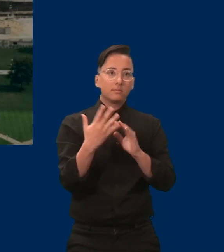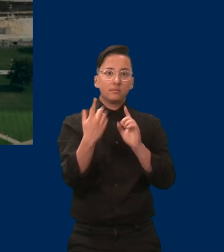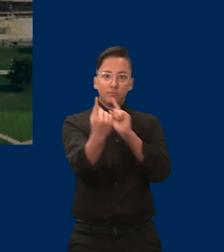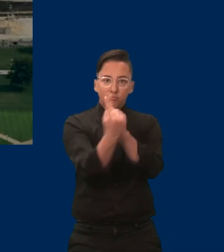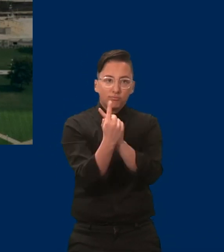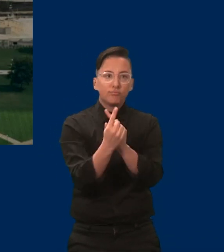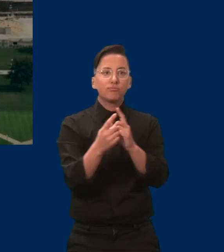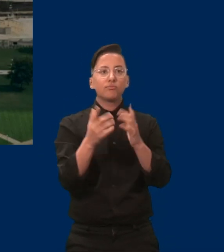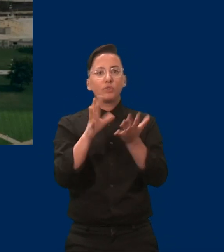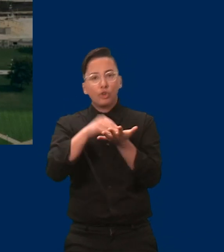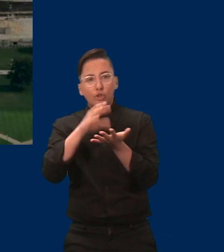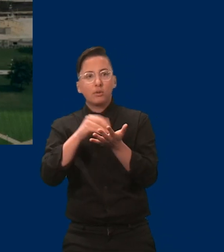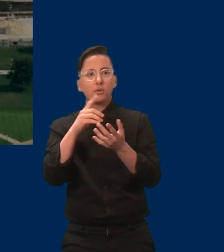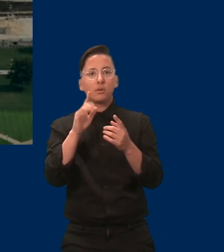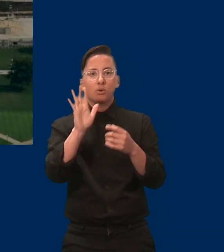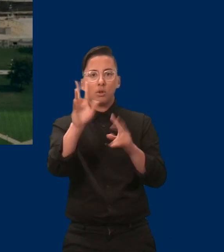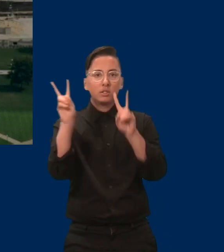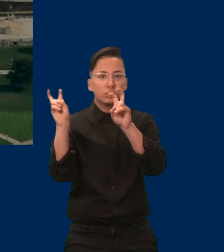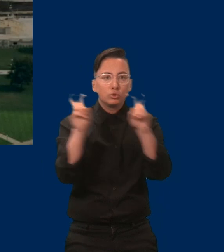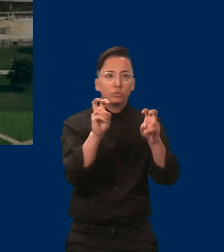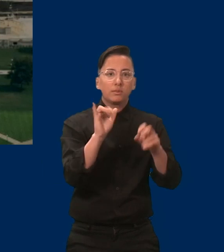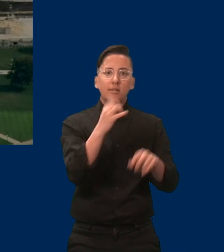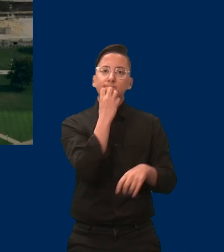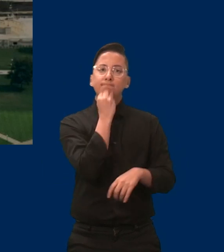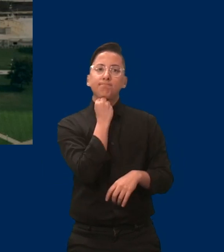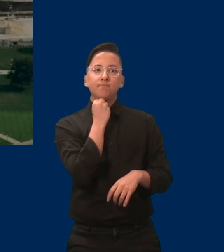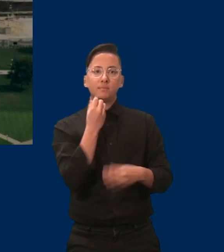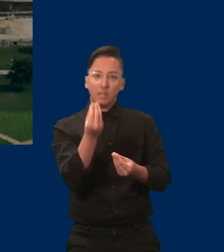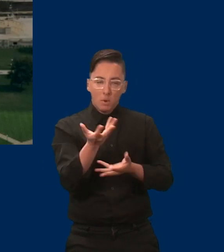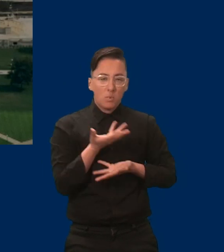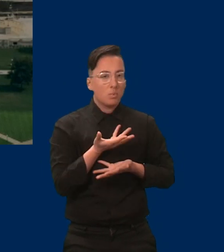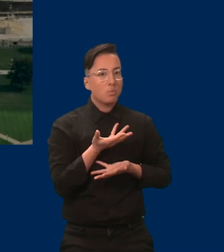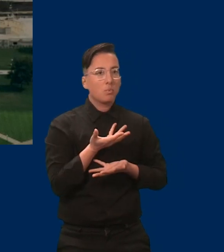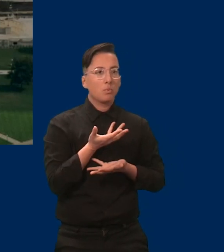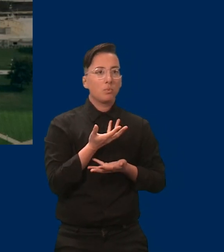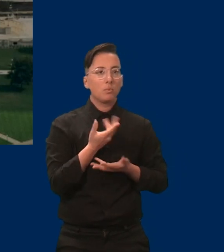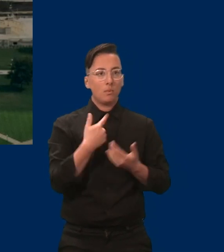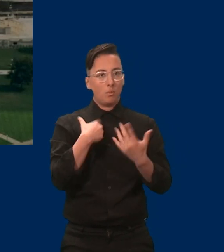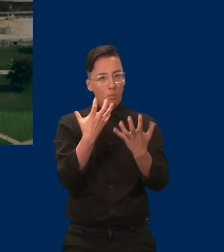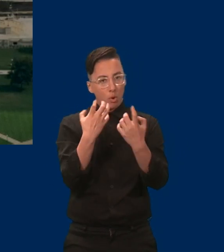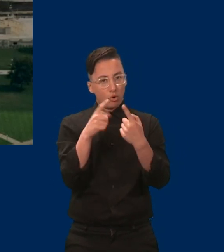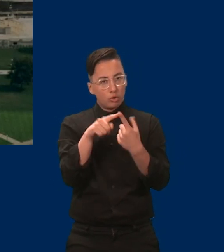and to really learn more about what Minnesotans